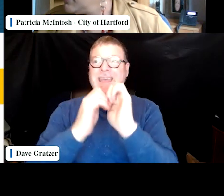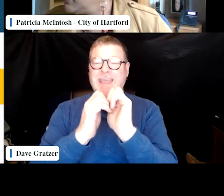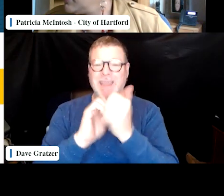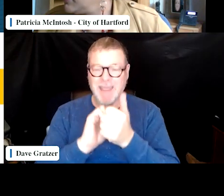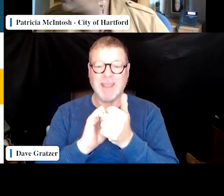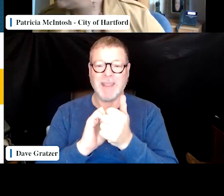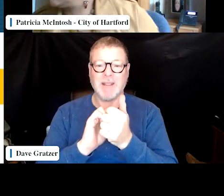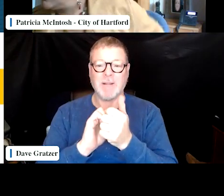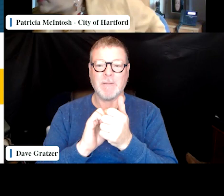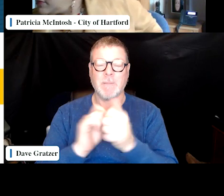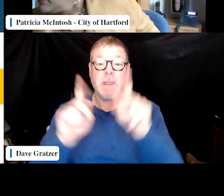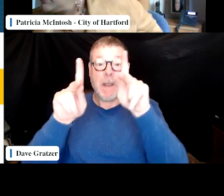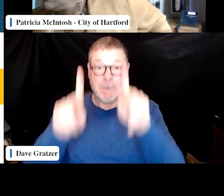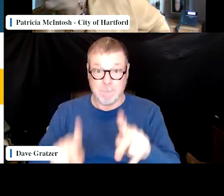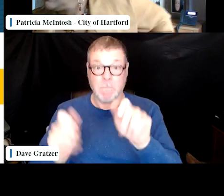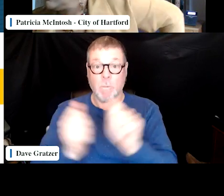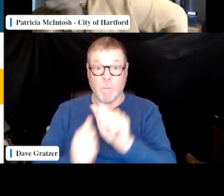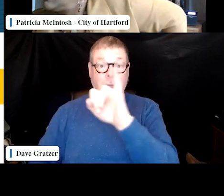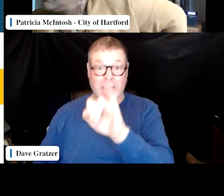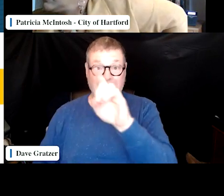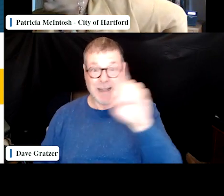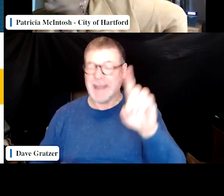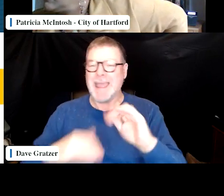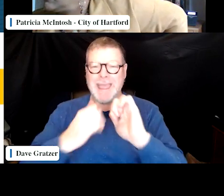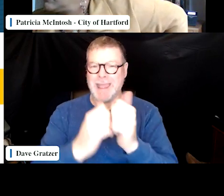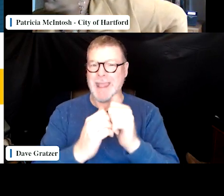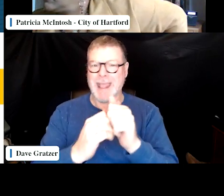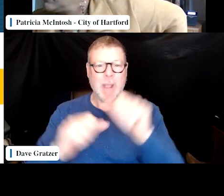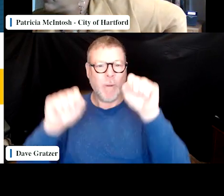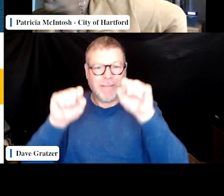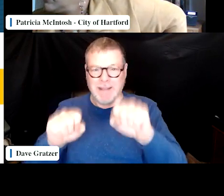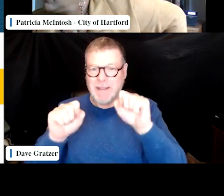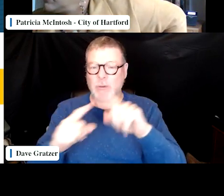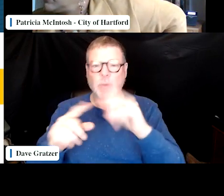how would someone with an IDD even be able to get a certification on this?